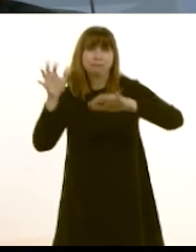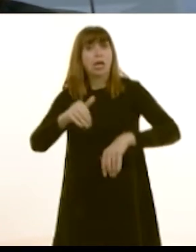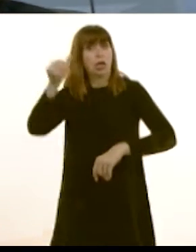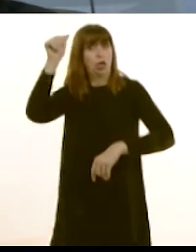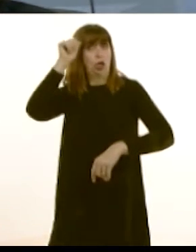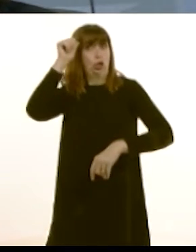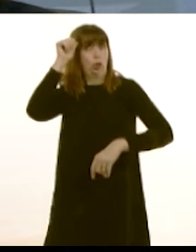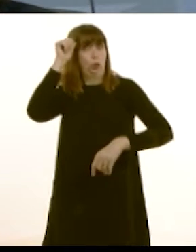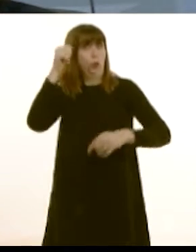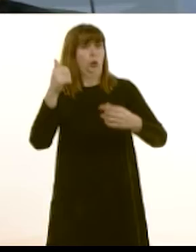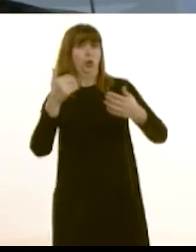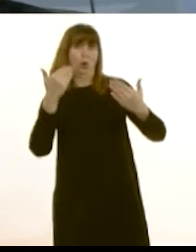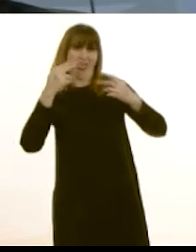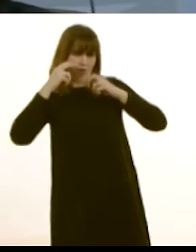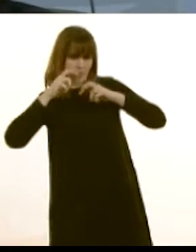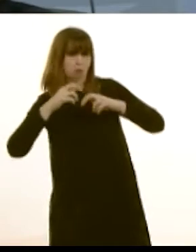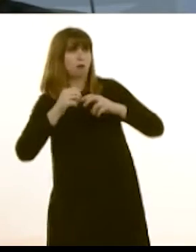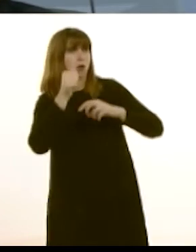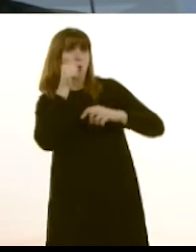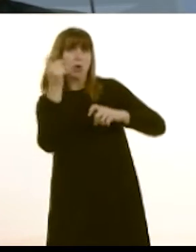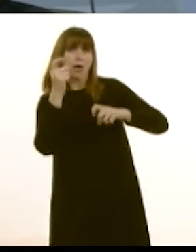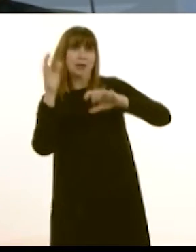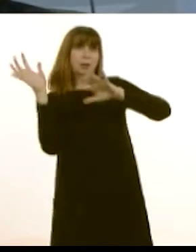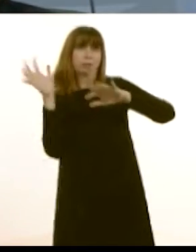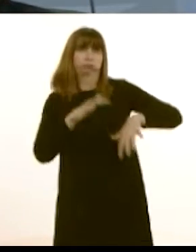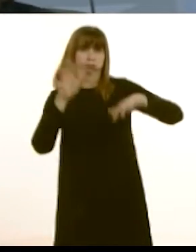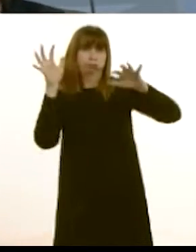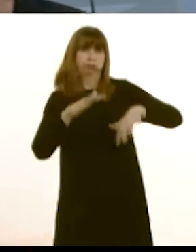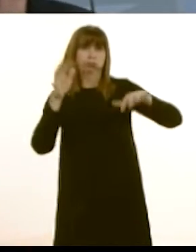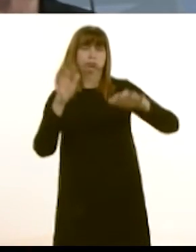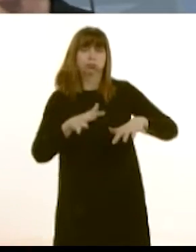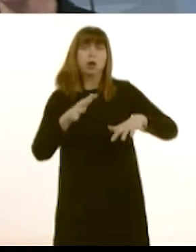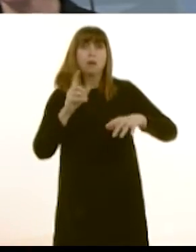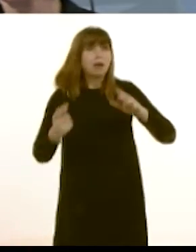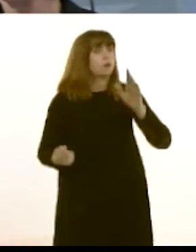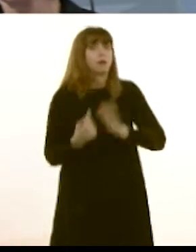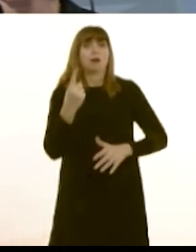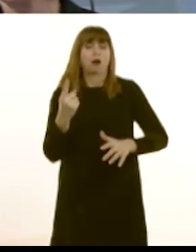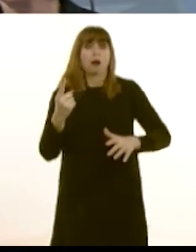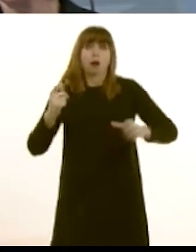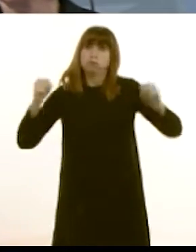in north Wales, for example, with the icy conditions. There were 68 accidents yesterday in north Wales.